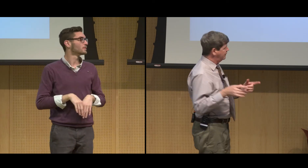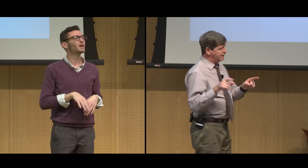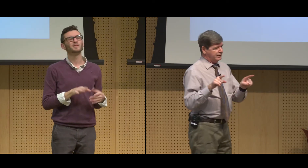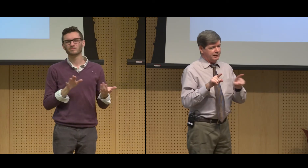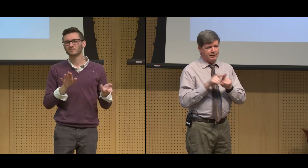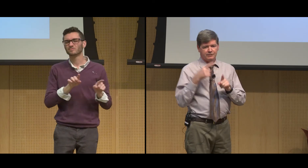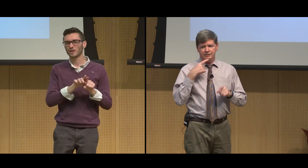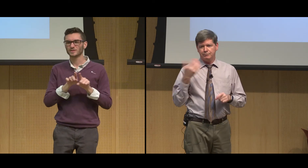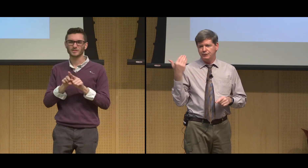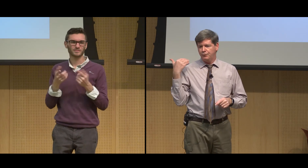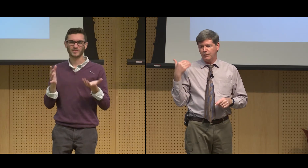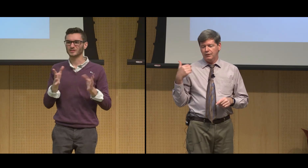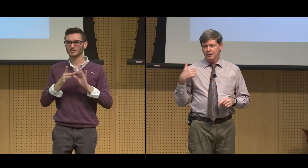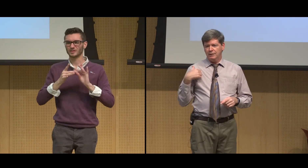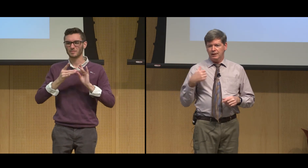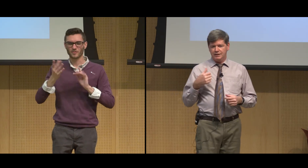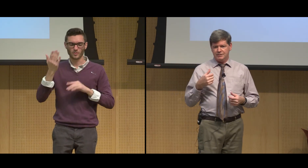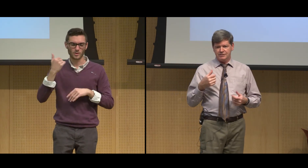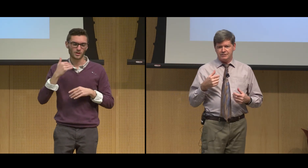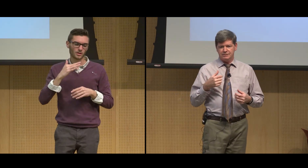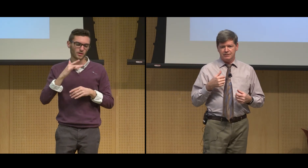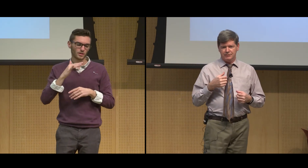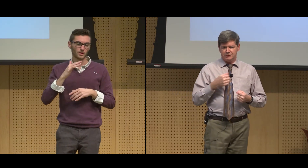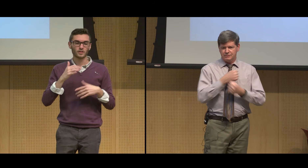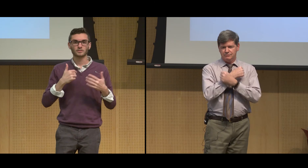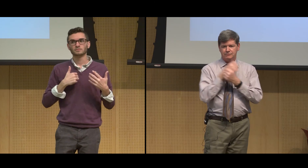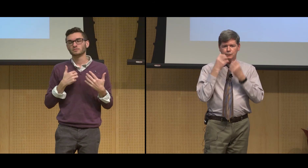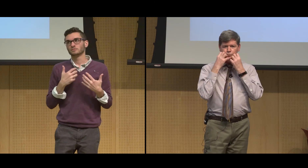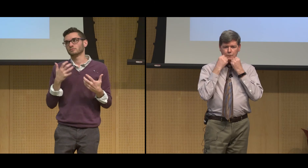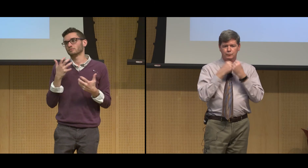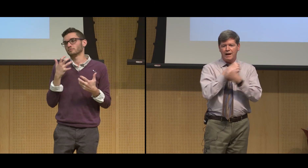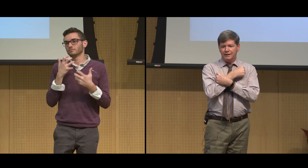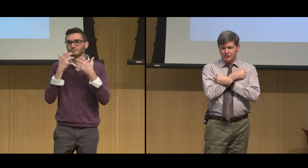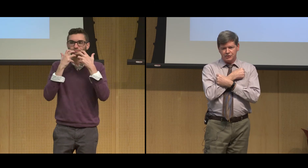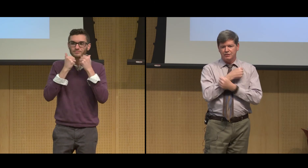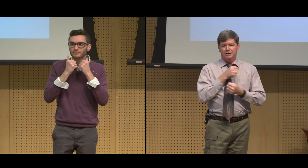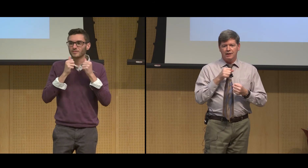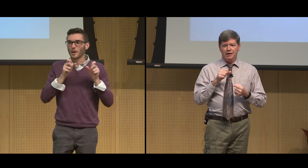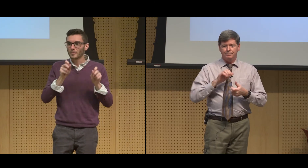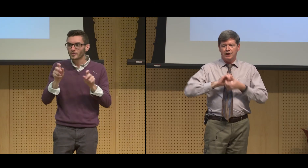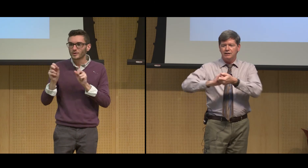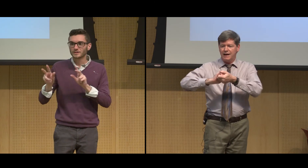Uh, as I said before, I just--I just relish